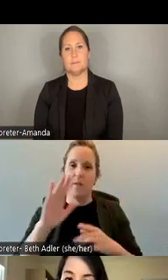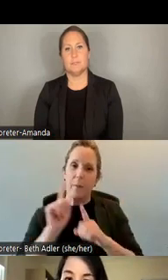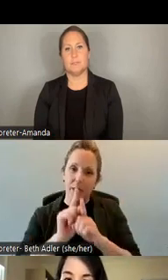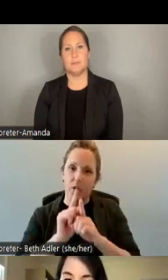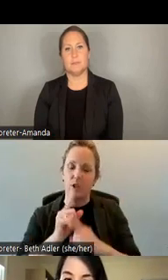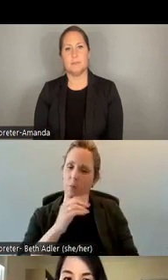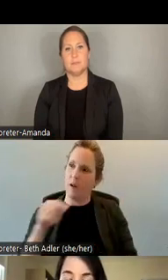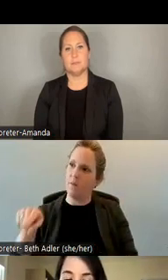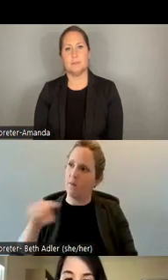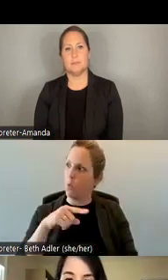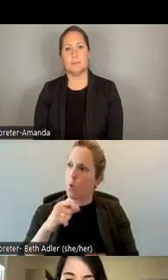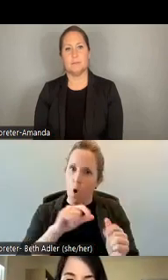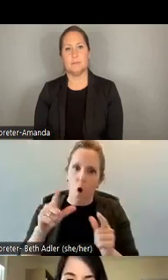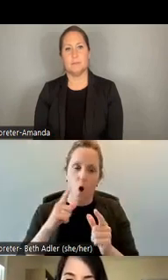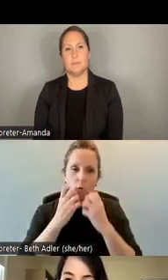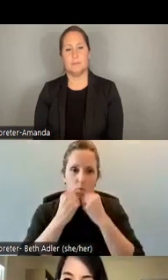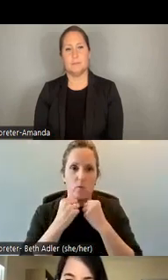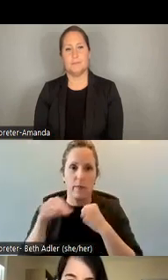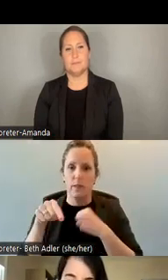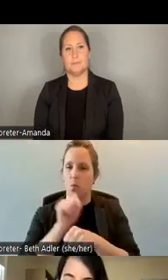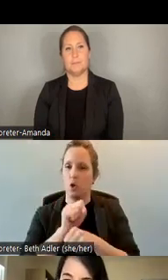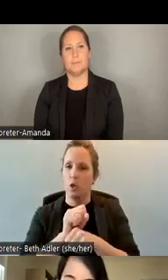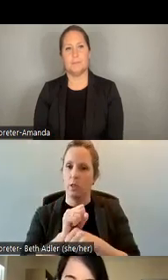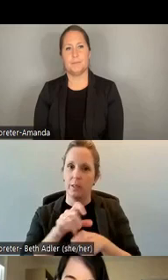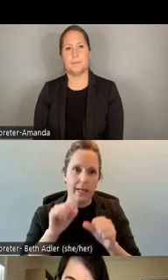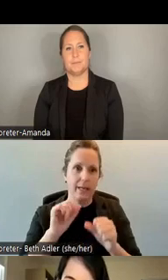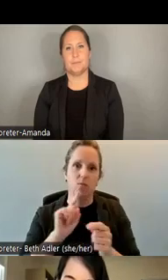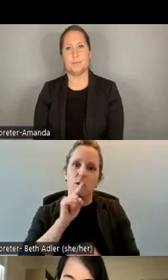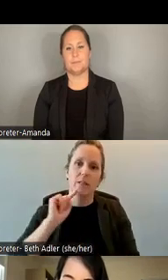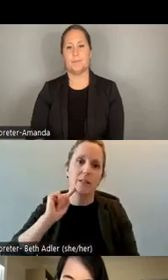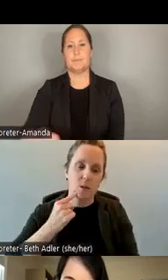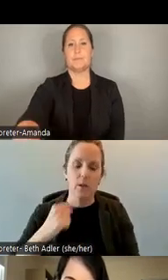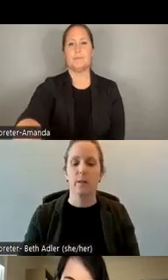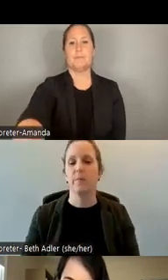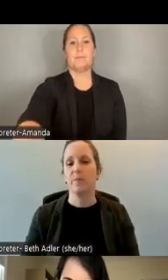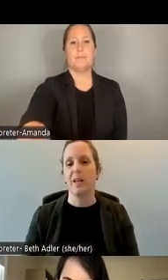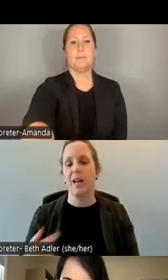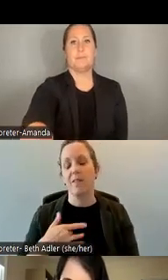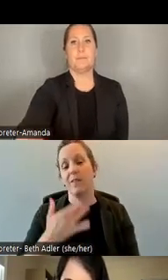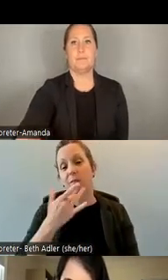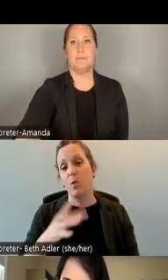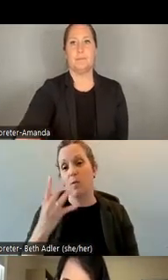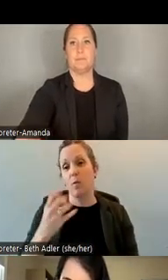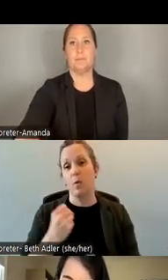seriously and um from there I feel so fortunate four years ago to essentially have started my